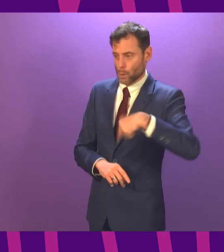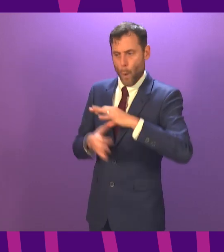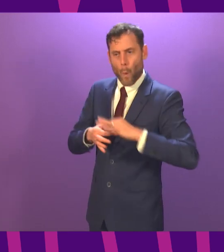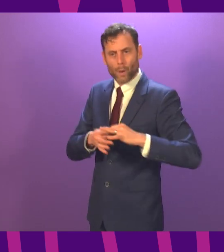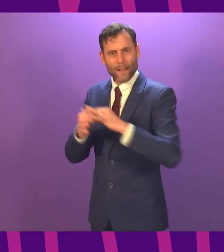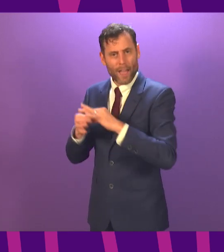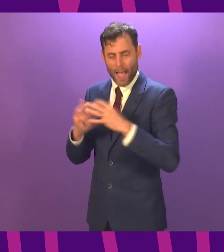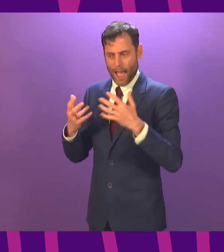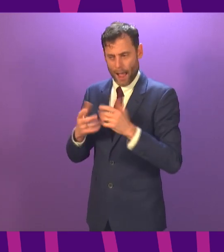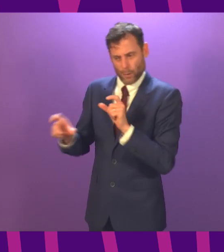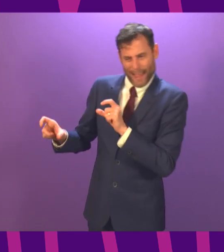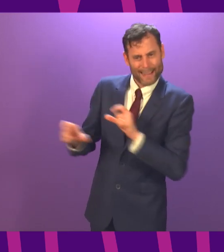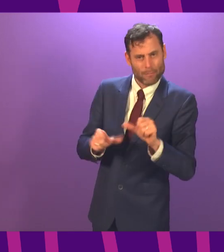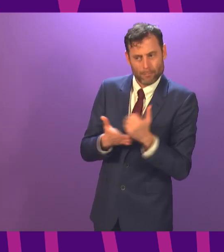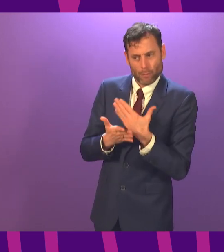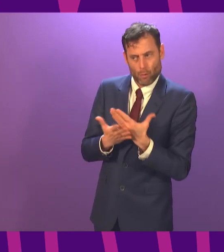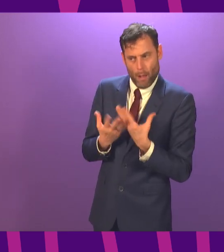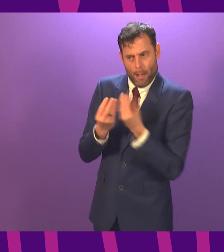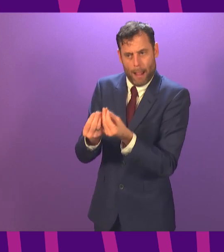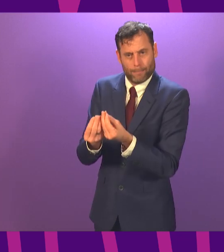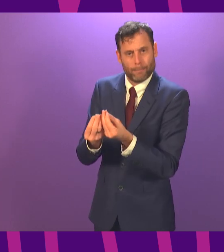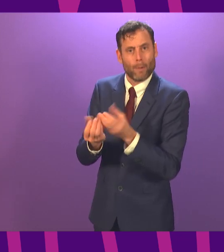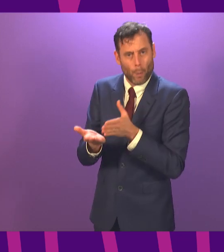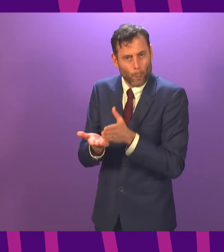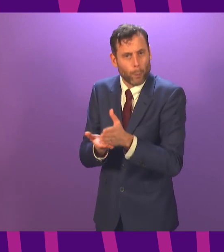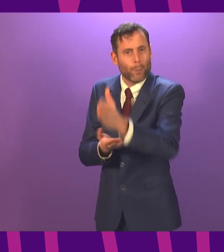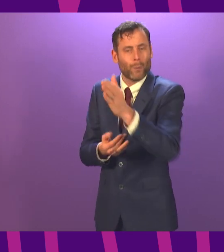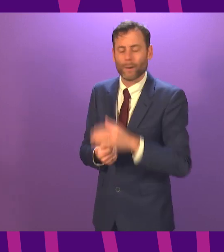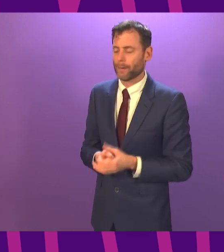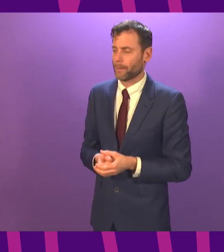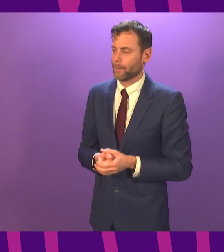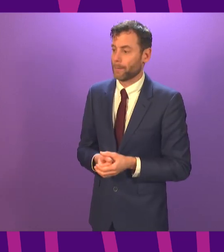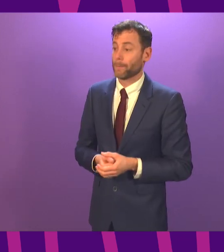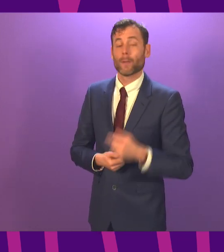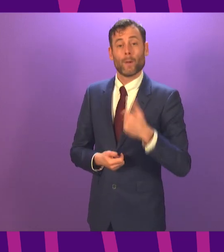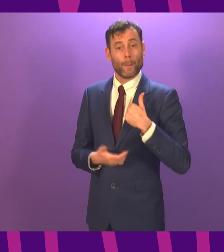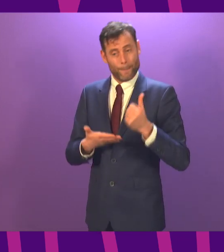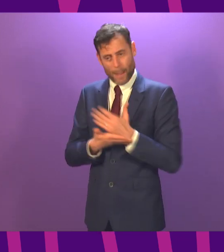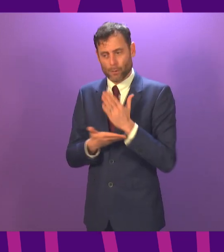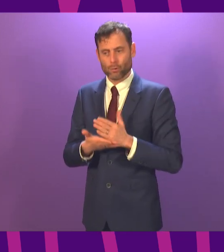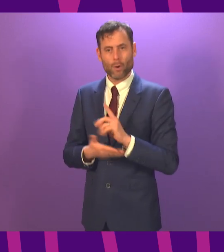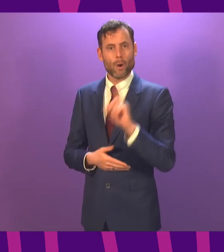that exist to further expansion of the services. The plan also details work that we have undertaken to ensure that all carers have access to short